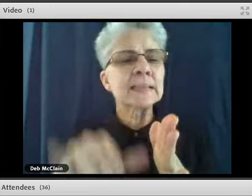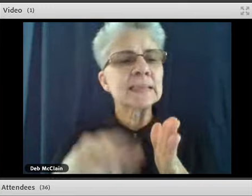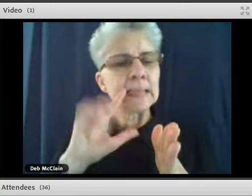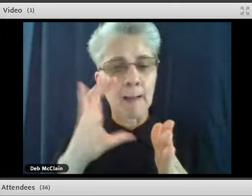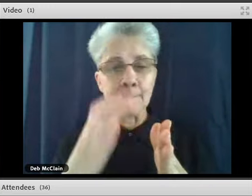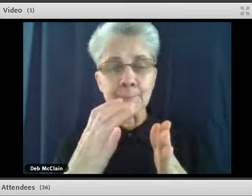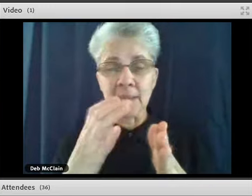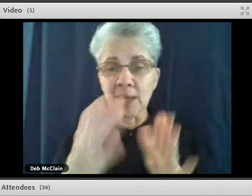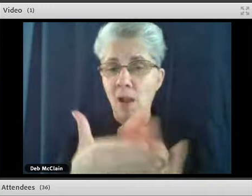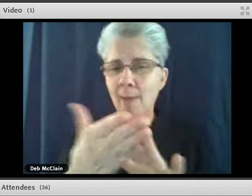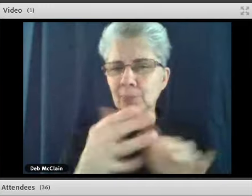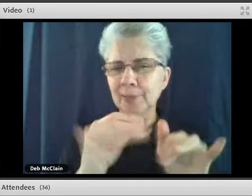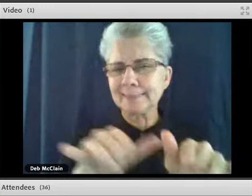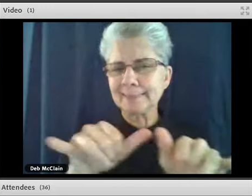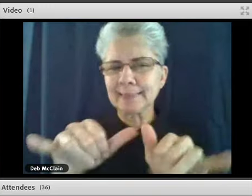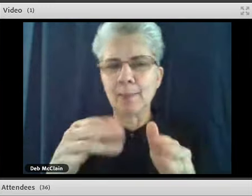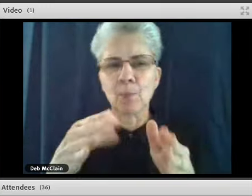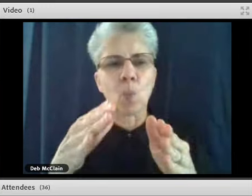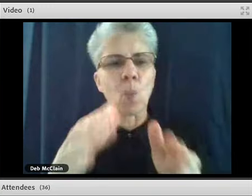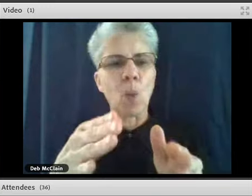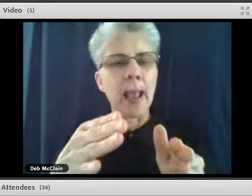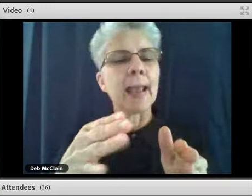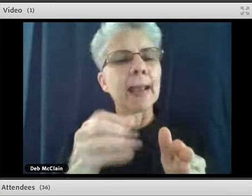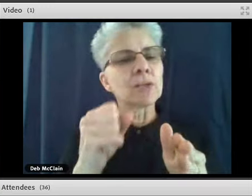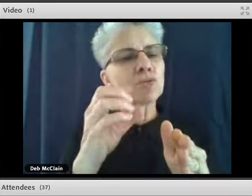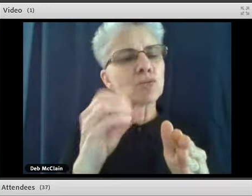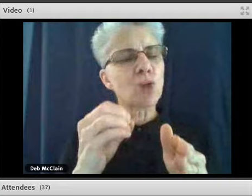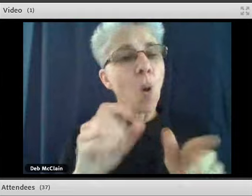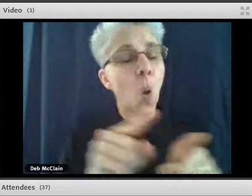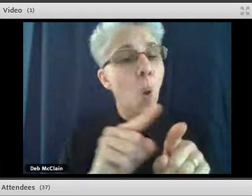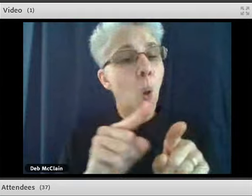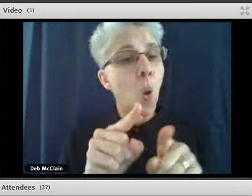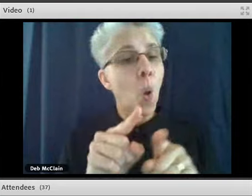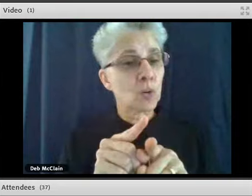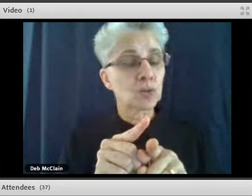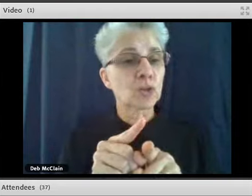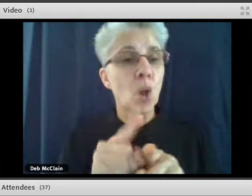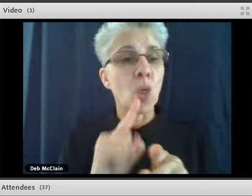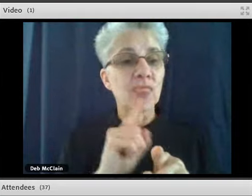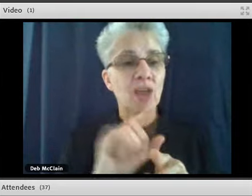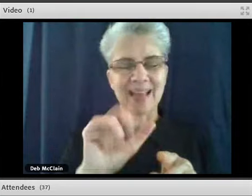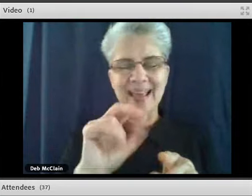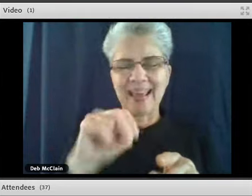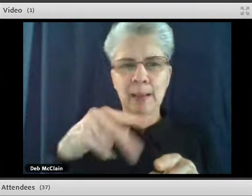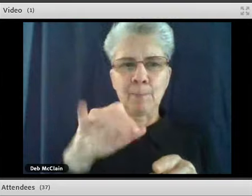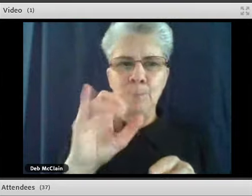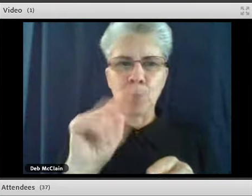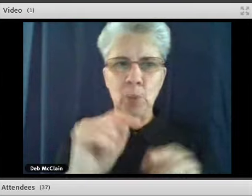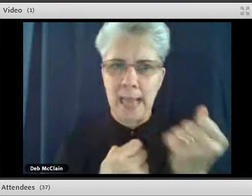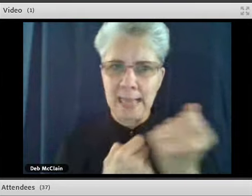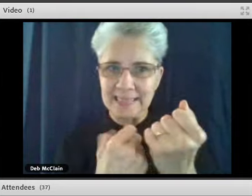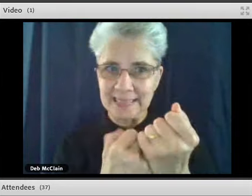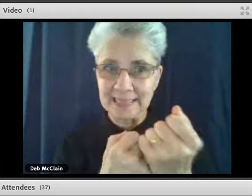So, it's going to appear and operate in predictable ways. And also, there's input assistance.